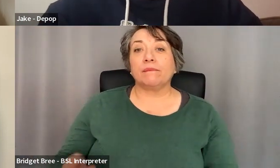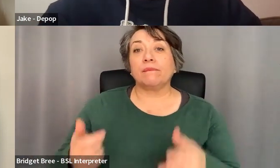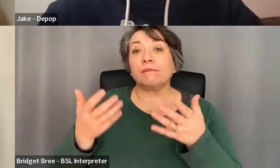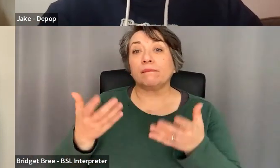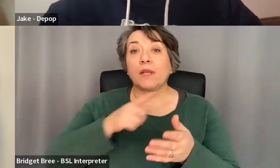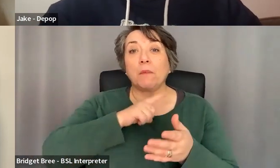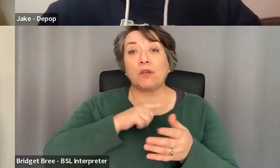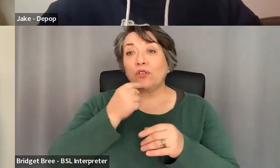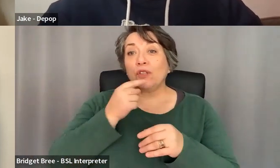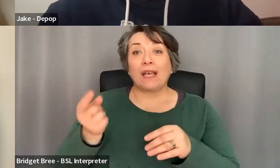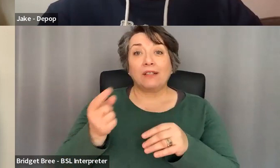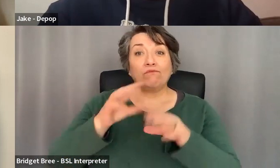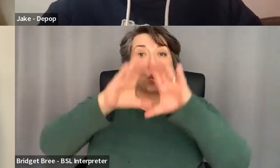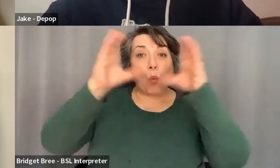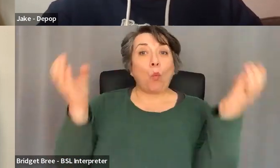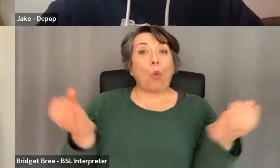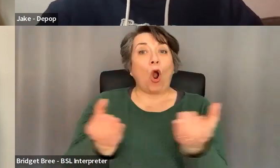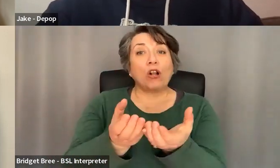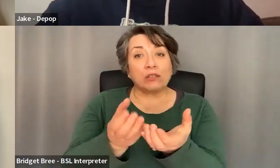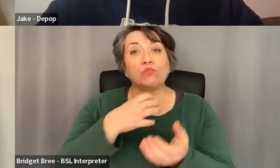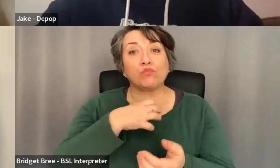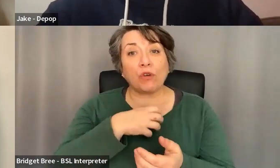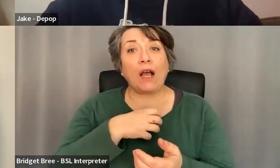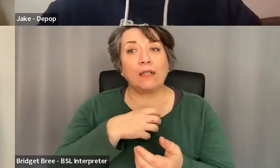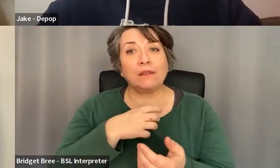Yeah, cause. I guess, as you said, Yeah, you're a worldwide brand. Lee I guess as you said, you were a worldwide brand. So I guess people's taste and people's. I guess people's tastes and what people are looking for in different